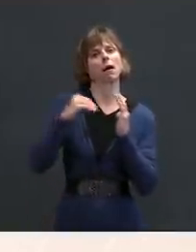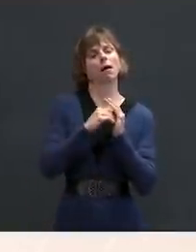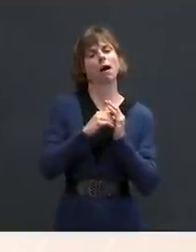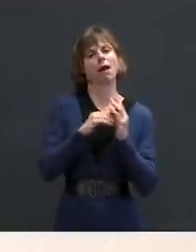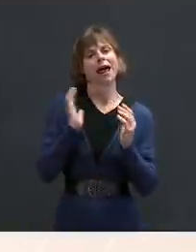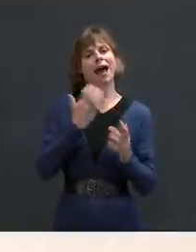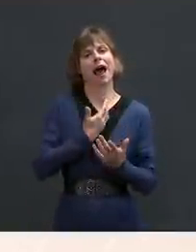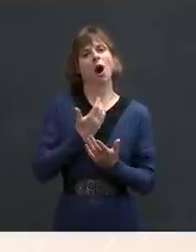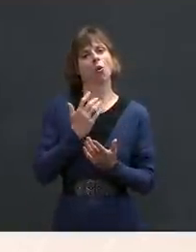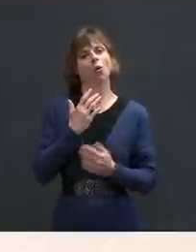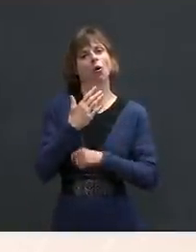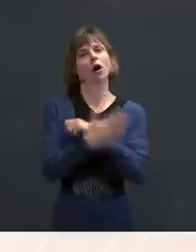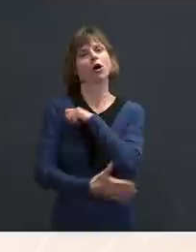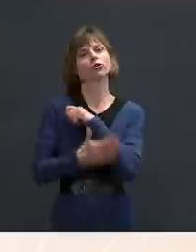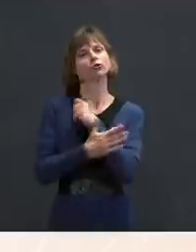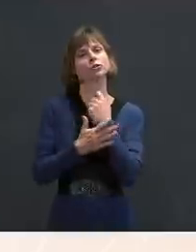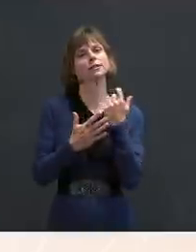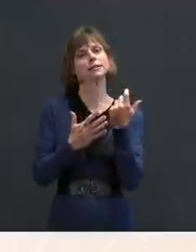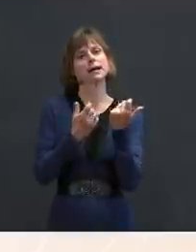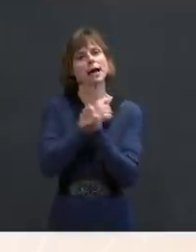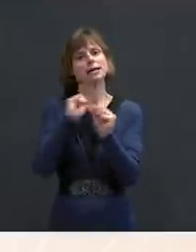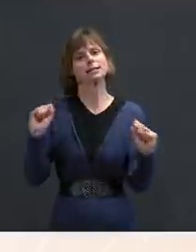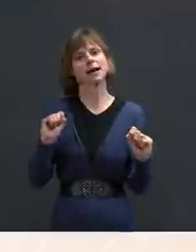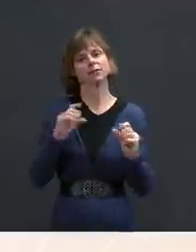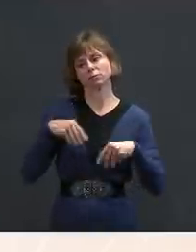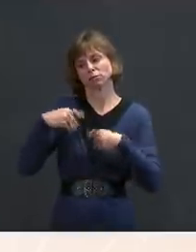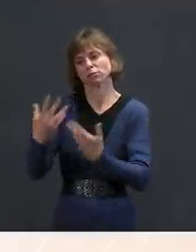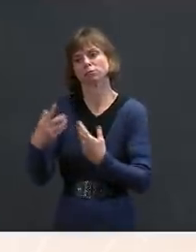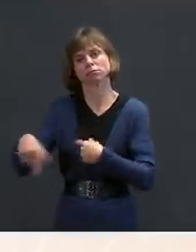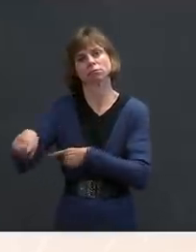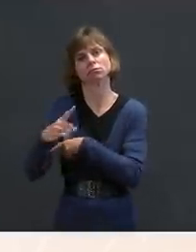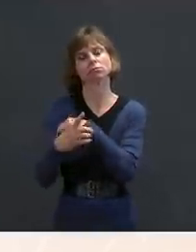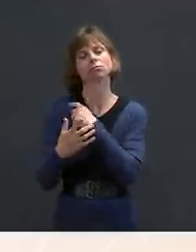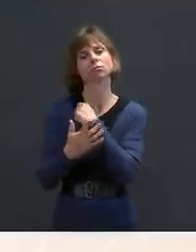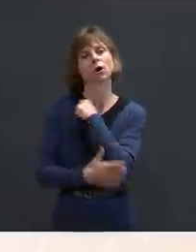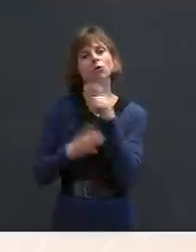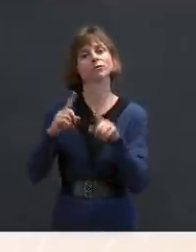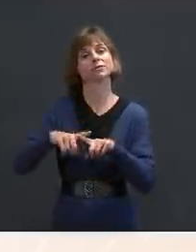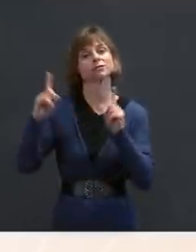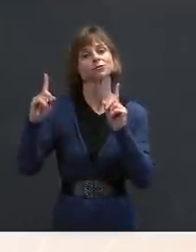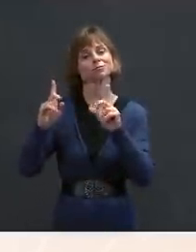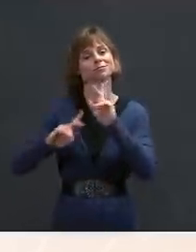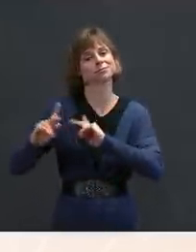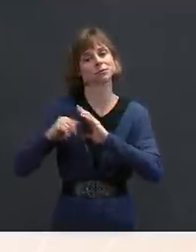and all of our humanitarian programs, of which we have been, historically,